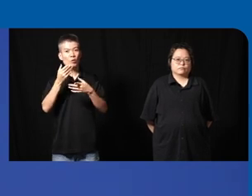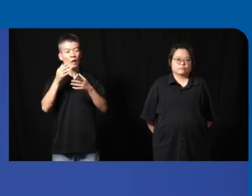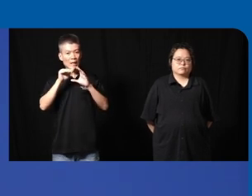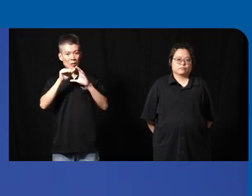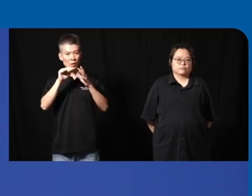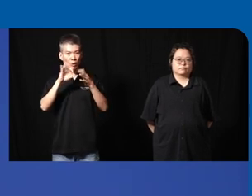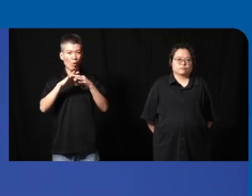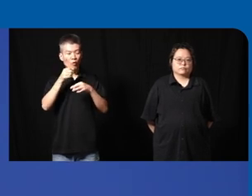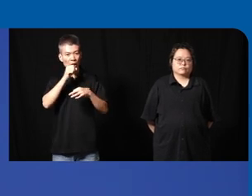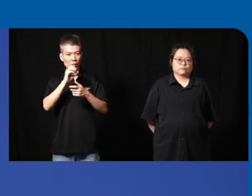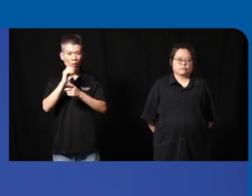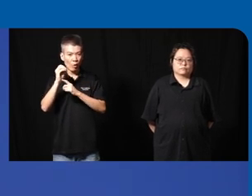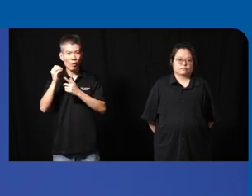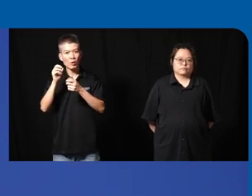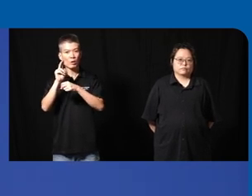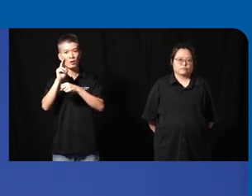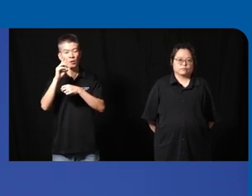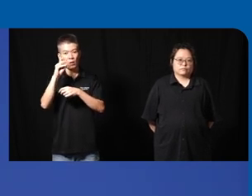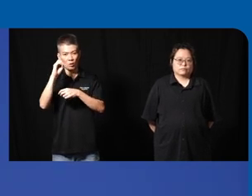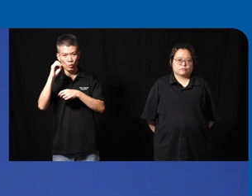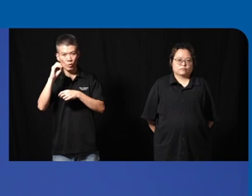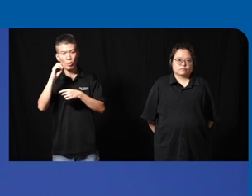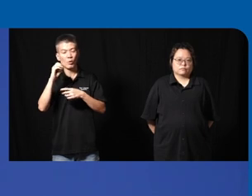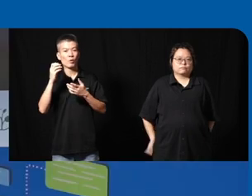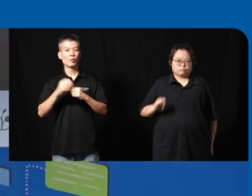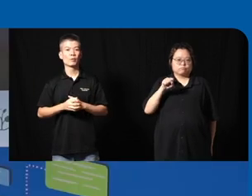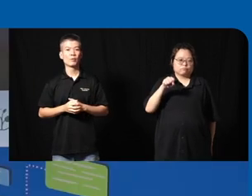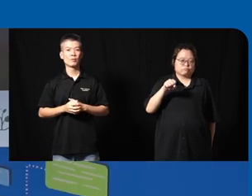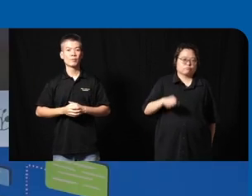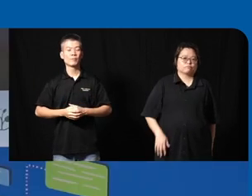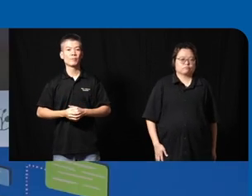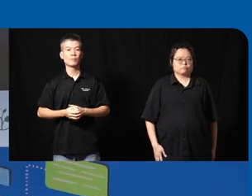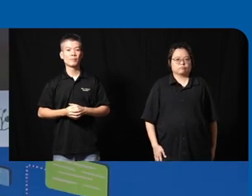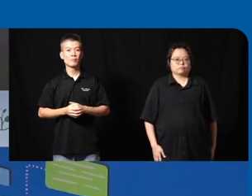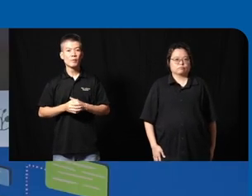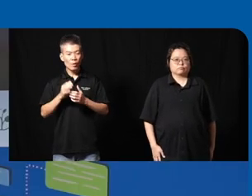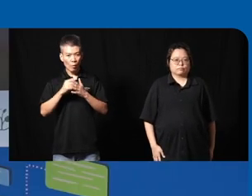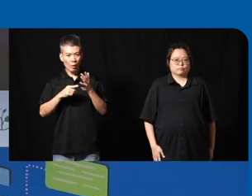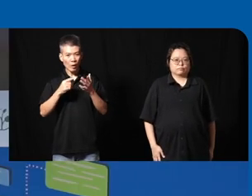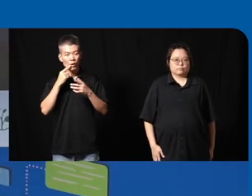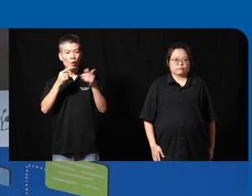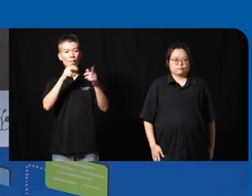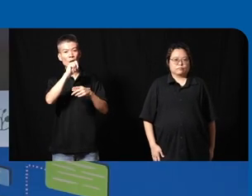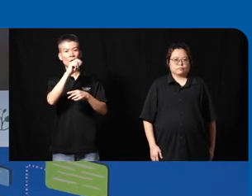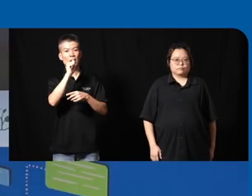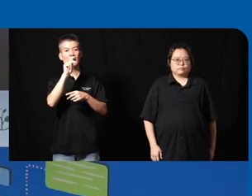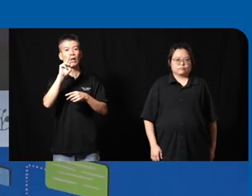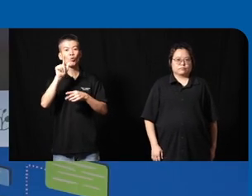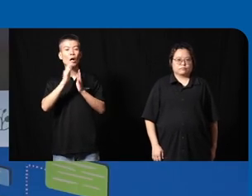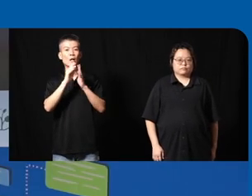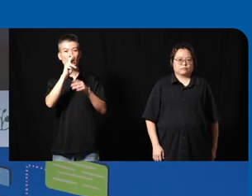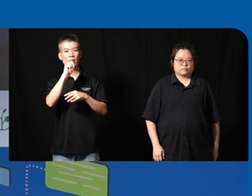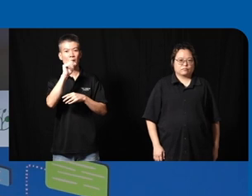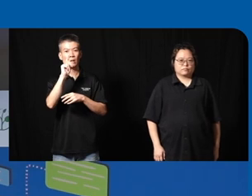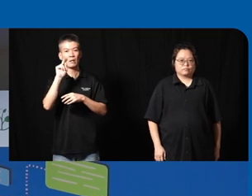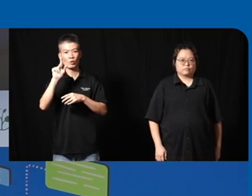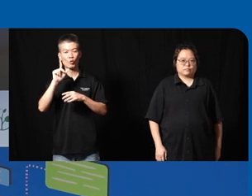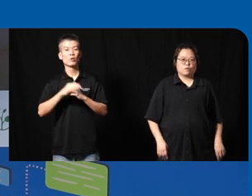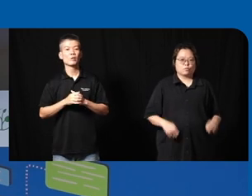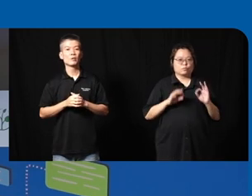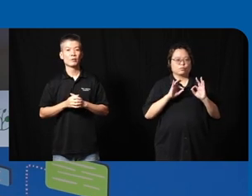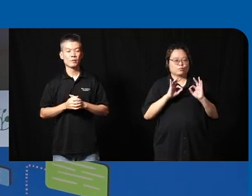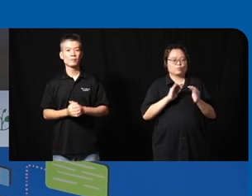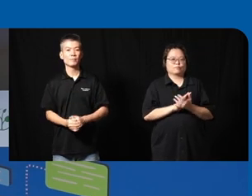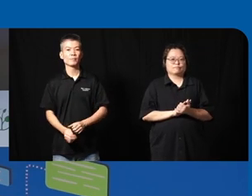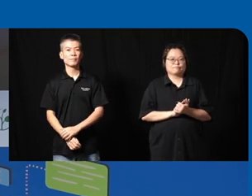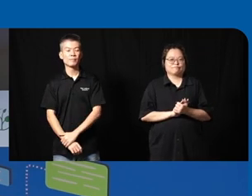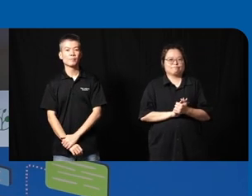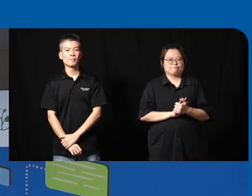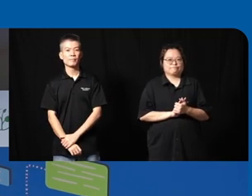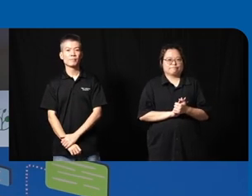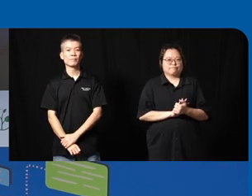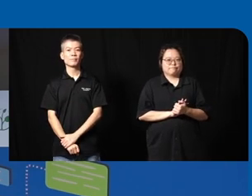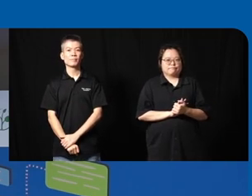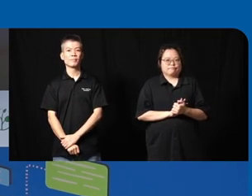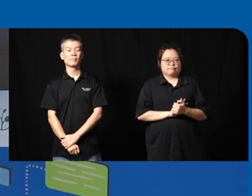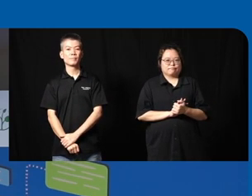of an ice cream or a do or whatever yeah so more Target towards towards nul it's okay all right uh